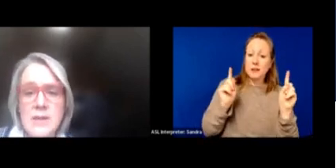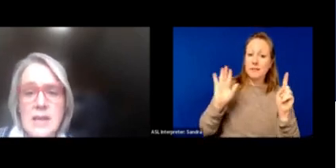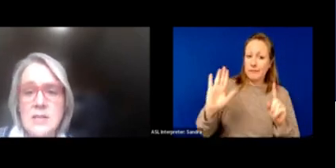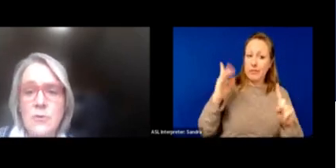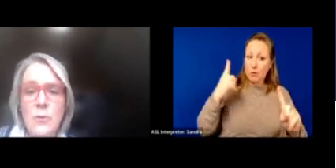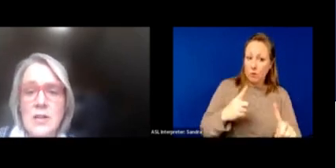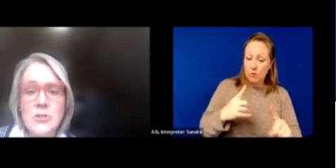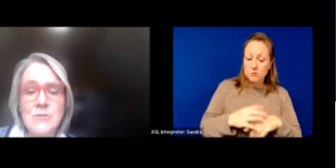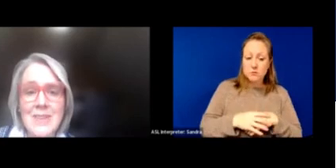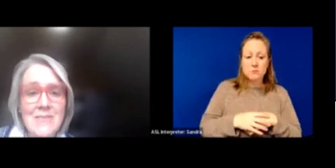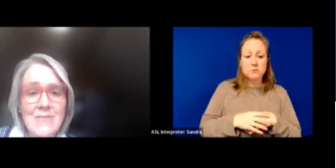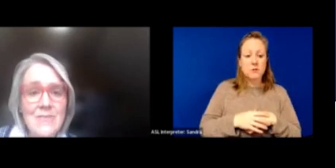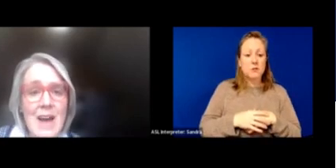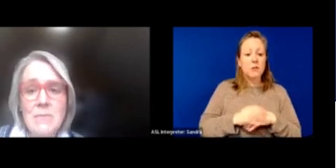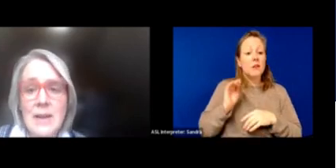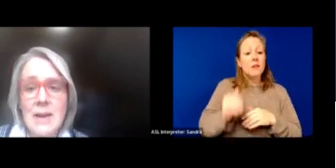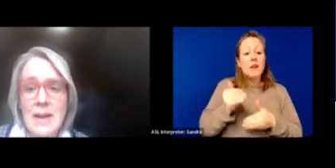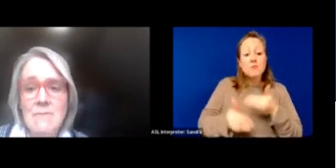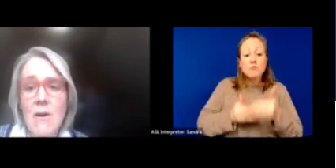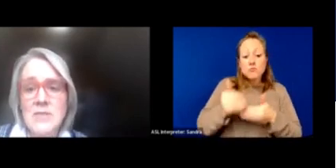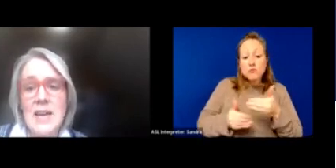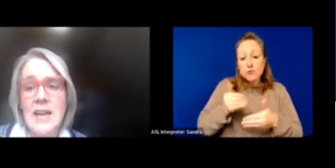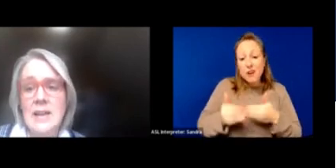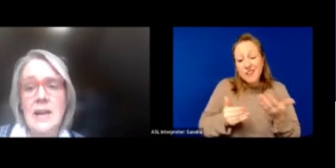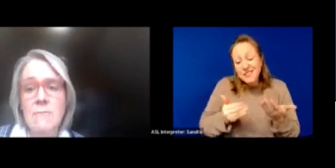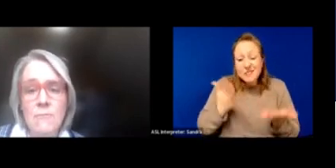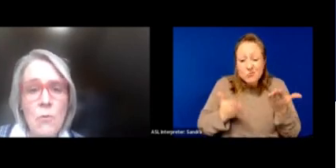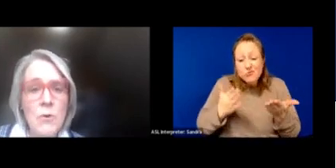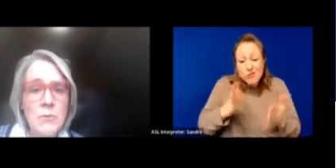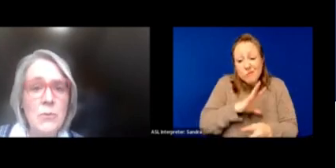process for which I believe involves taking informed